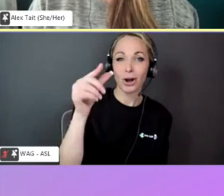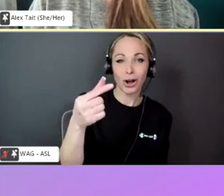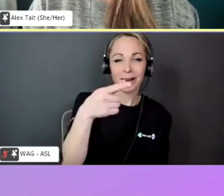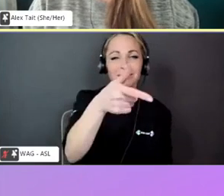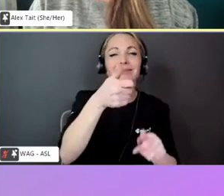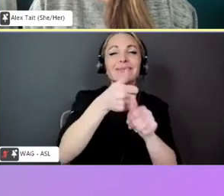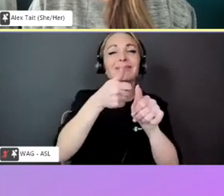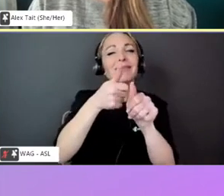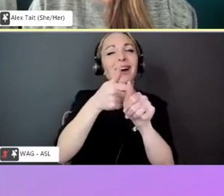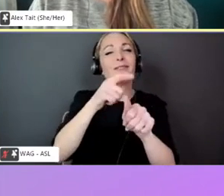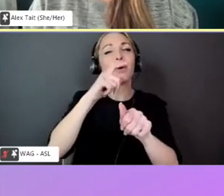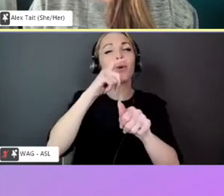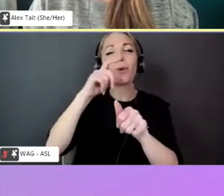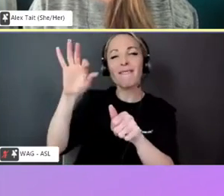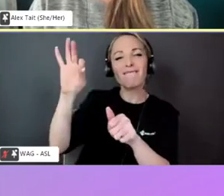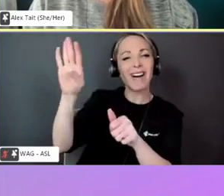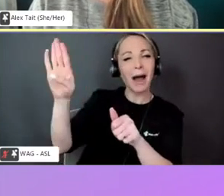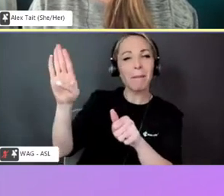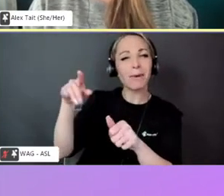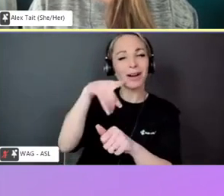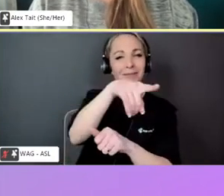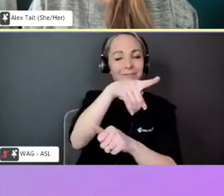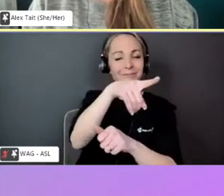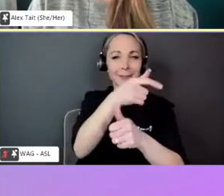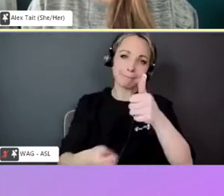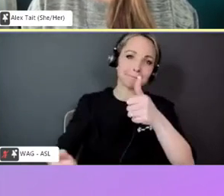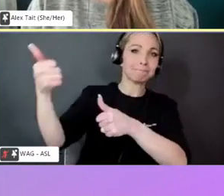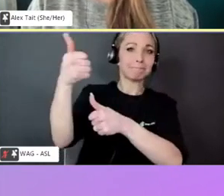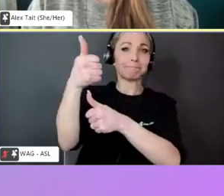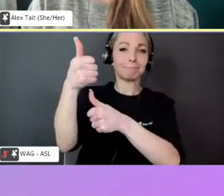face and wearing a suit. And the quote next to his face